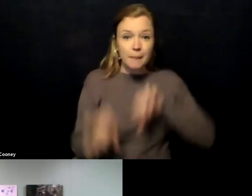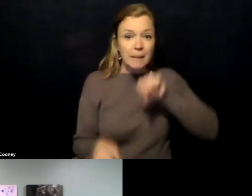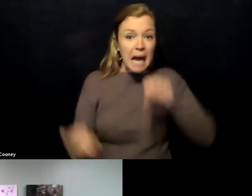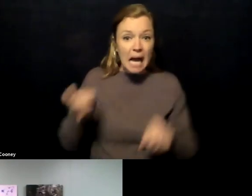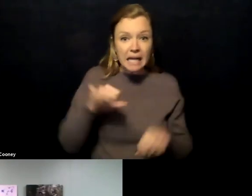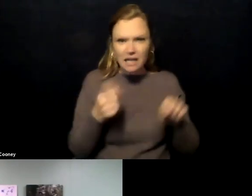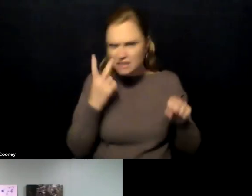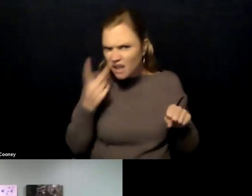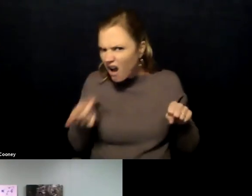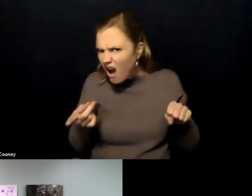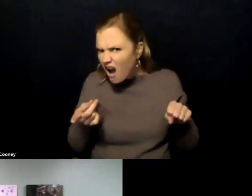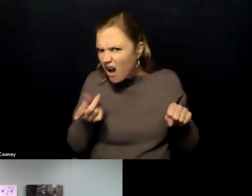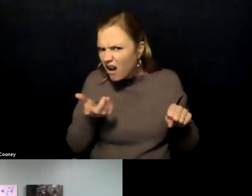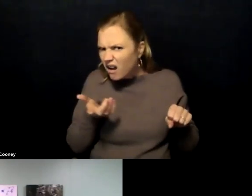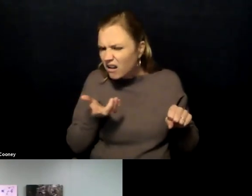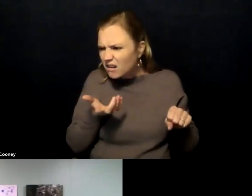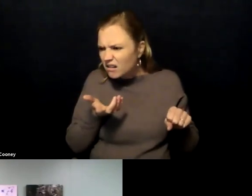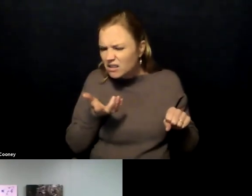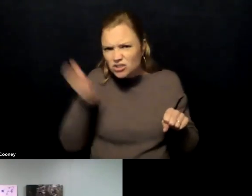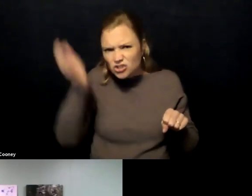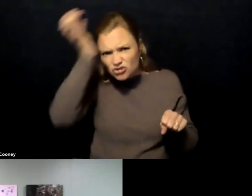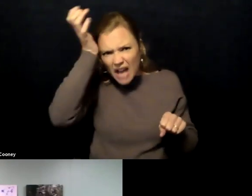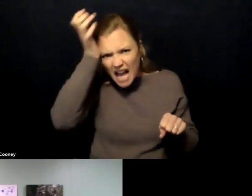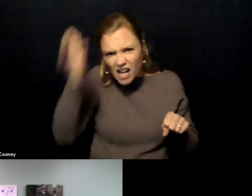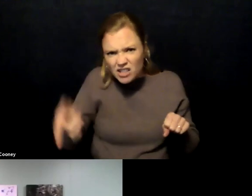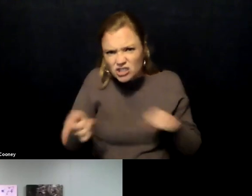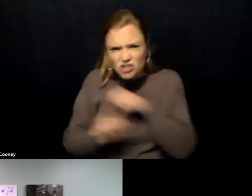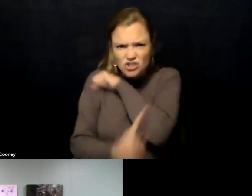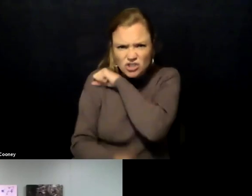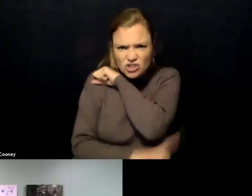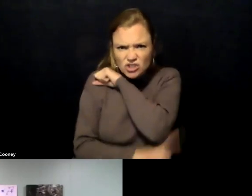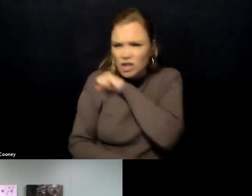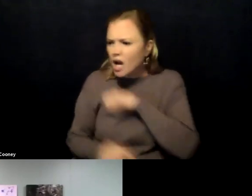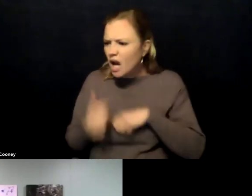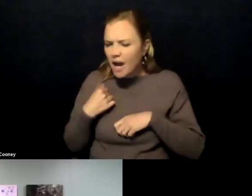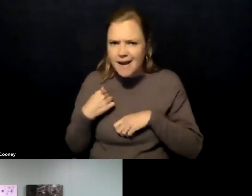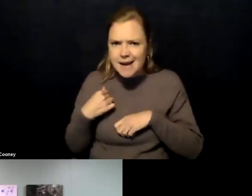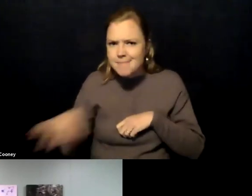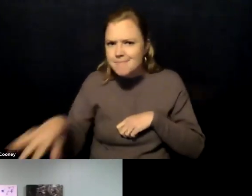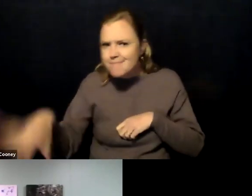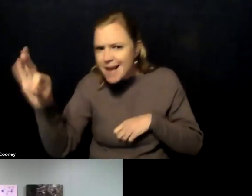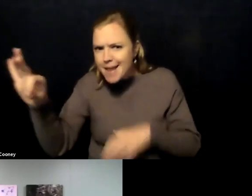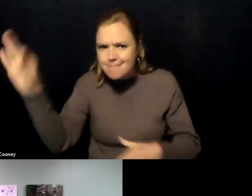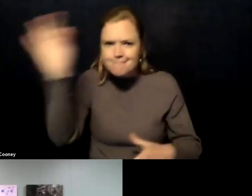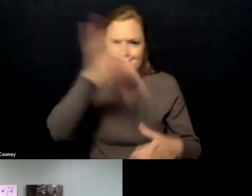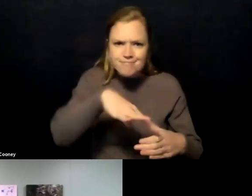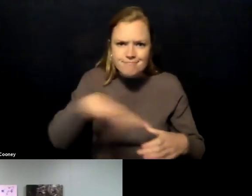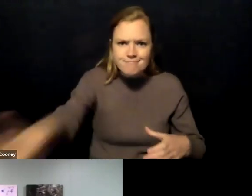But things like that and of course you know trying to plant things for the